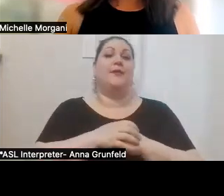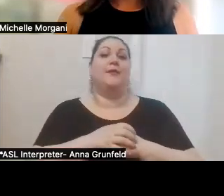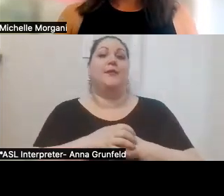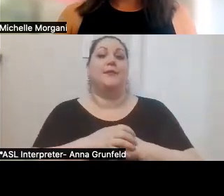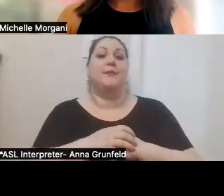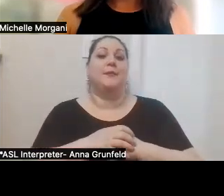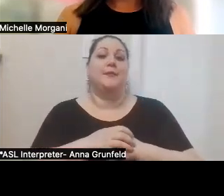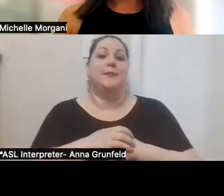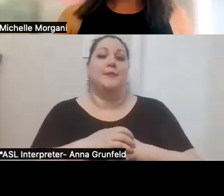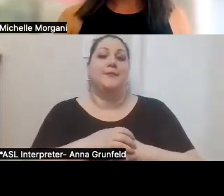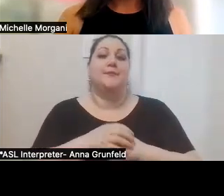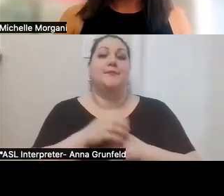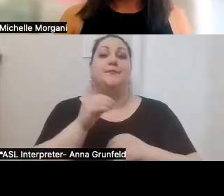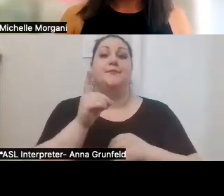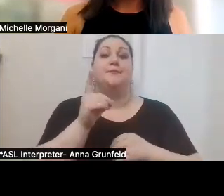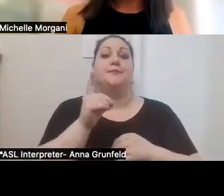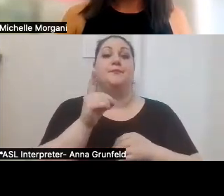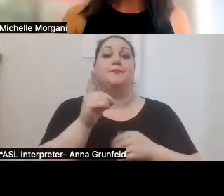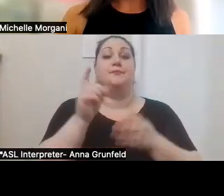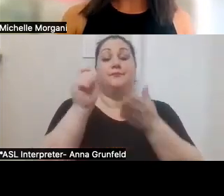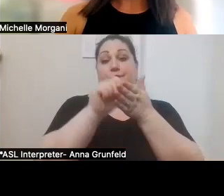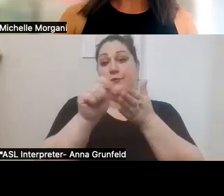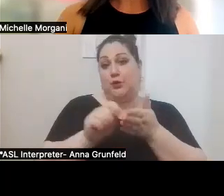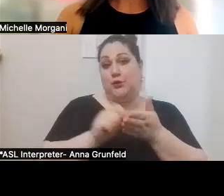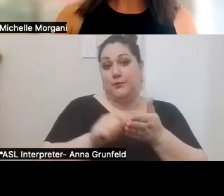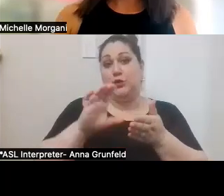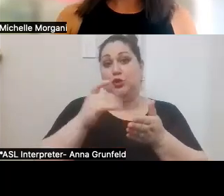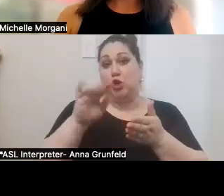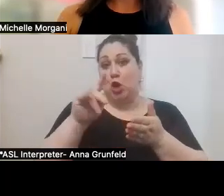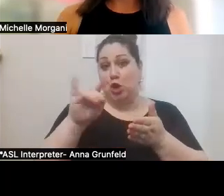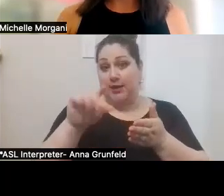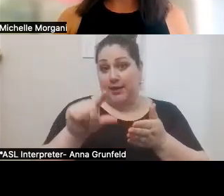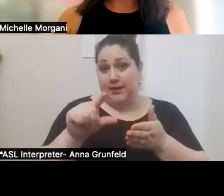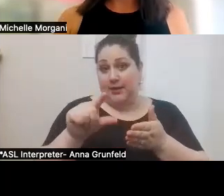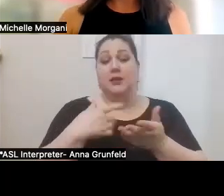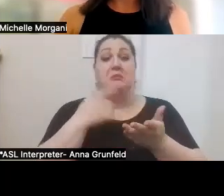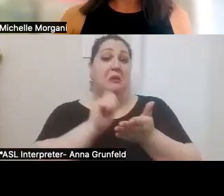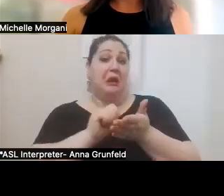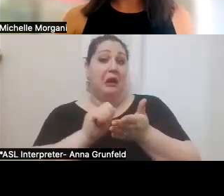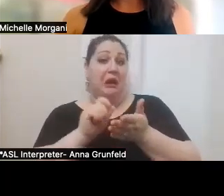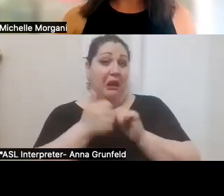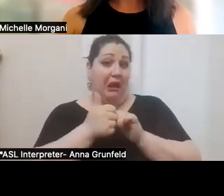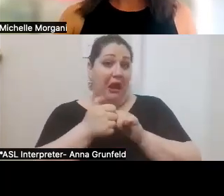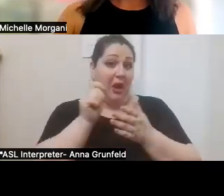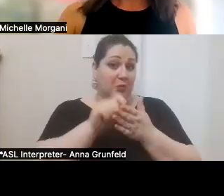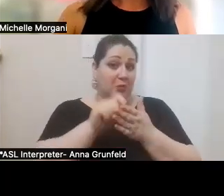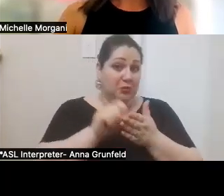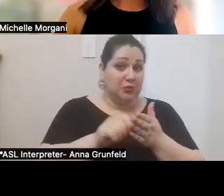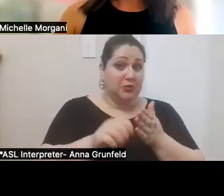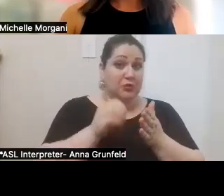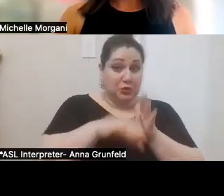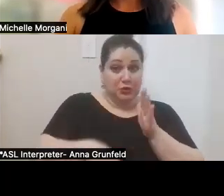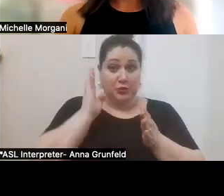Documentation as well is something we want to be considering as well how the student will be doing their note taking and what kind of environment,